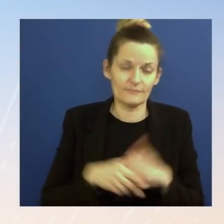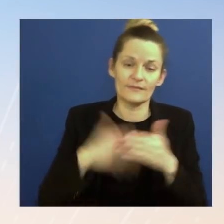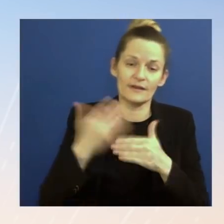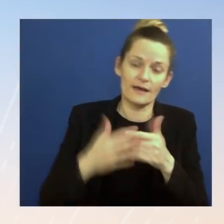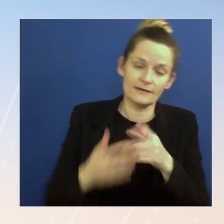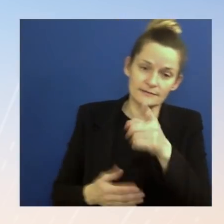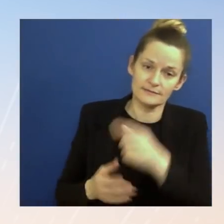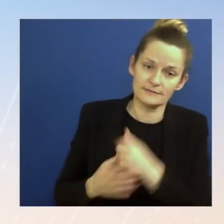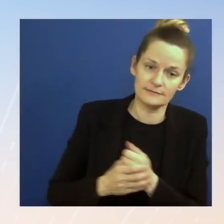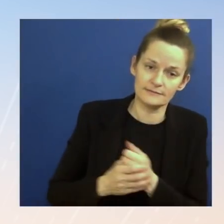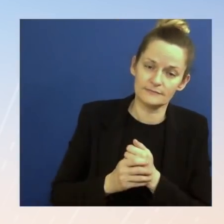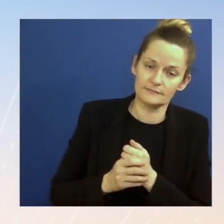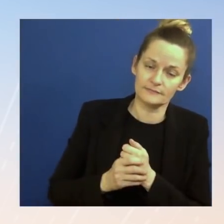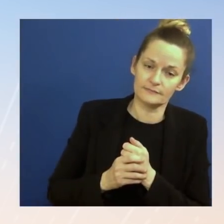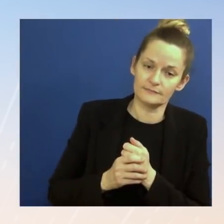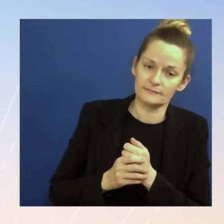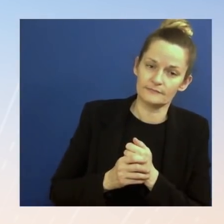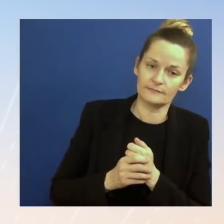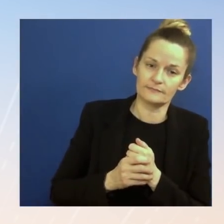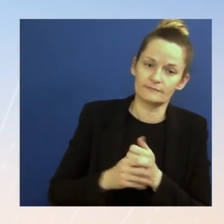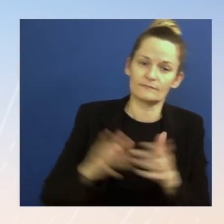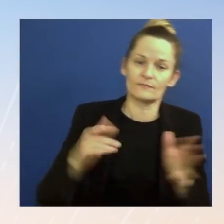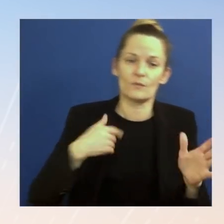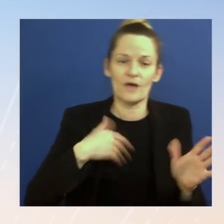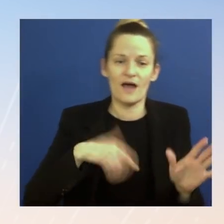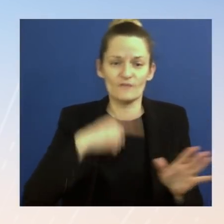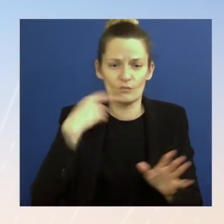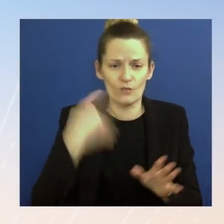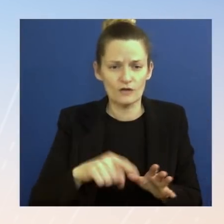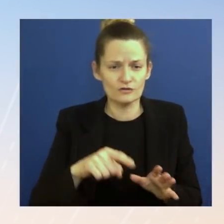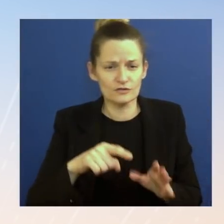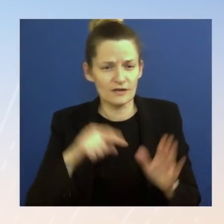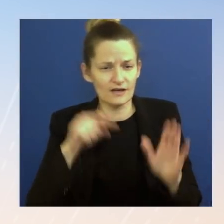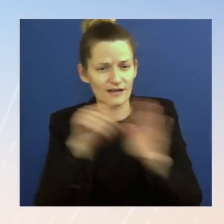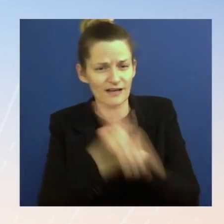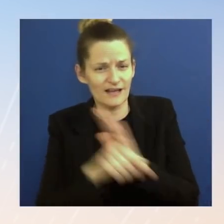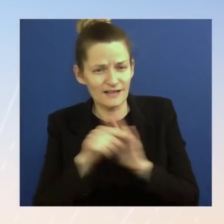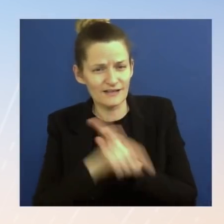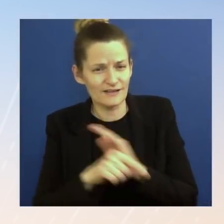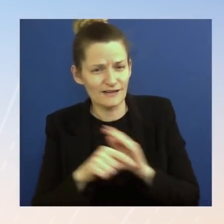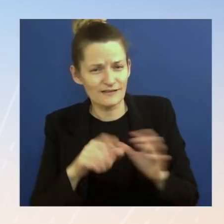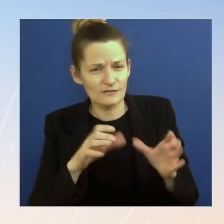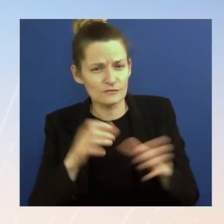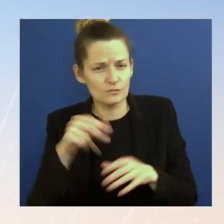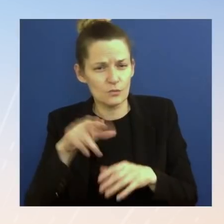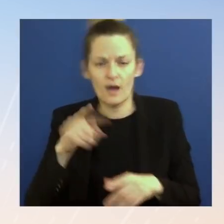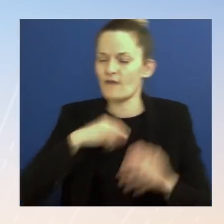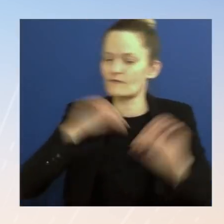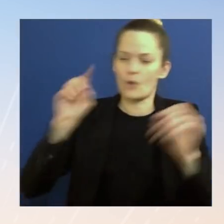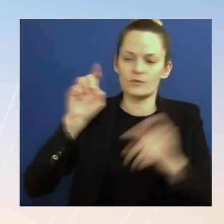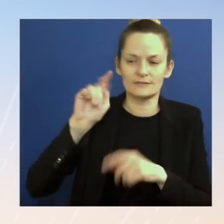Ms. Psaki: I don't have any details on that for you. The Press: But you've heard of it? Ms. Psaki: I can see if there's more.